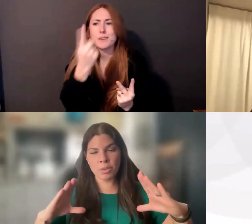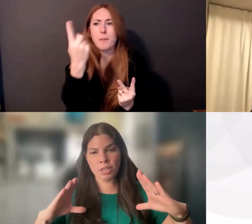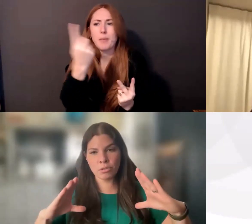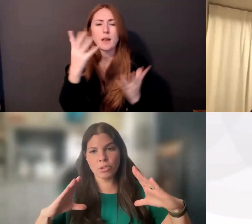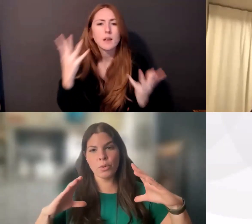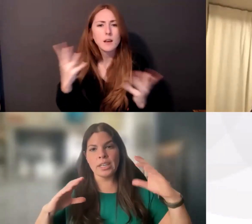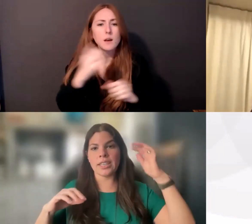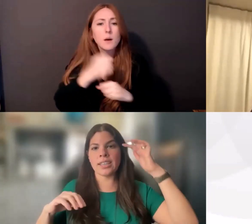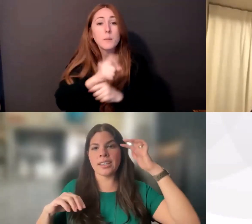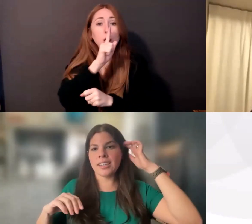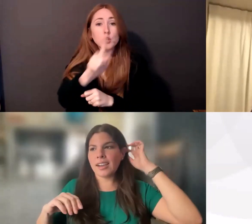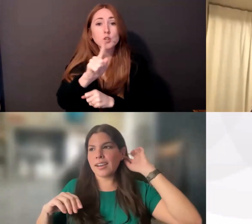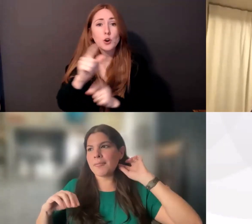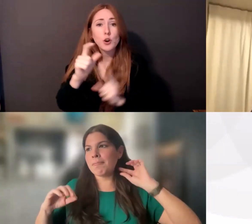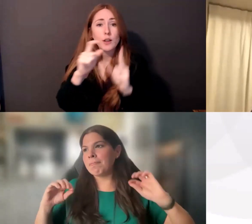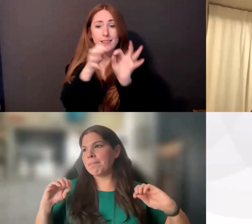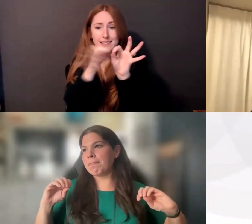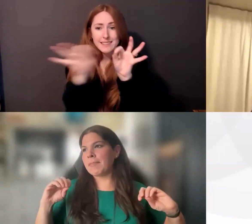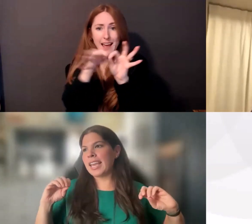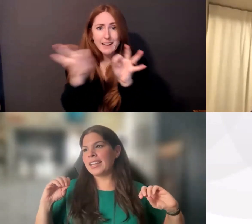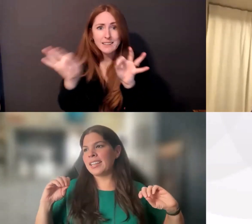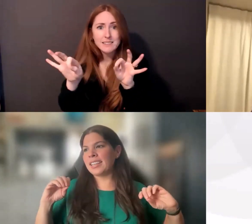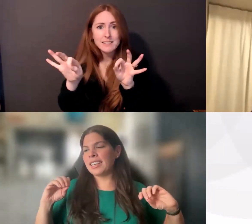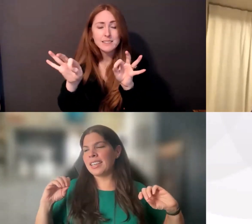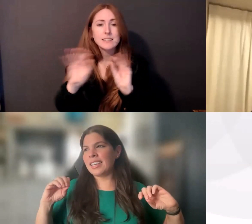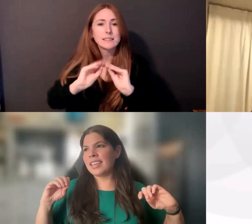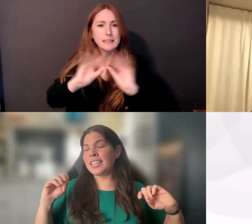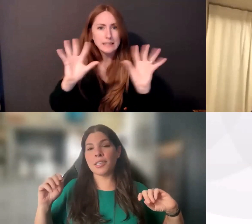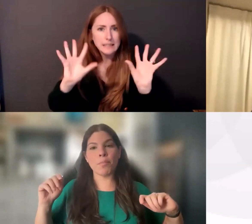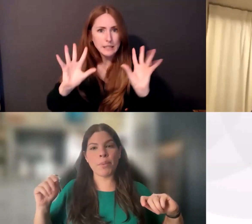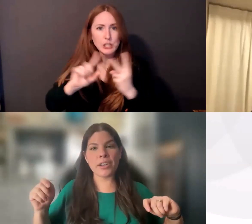be used quickly, and is it better